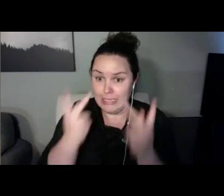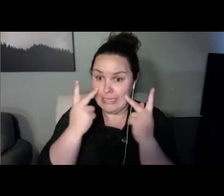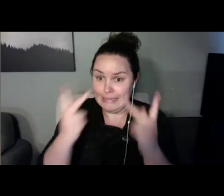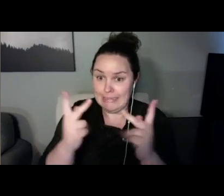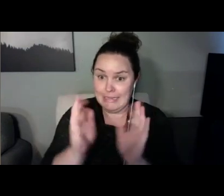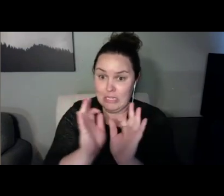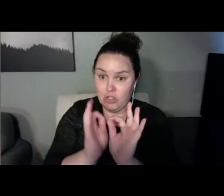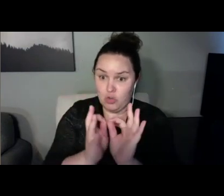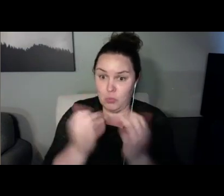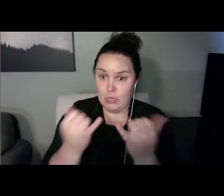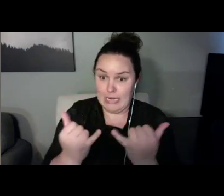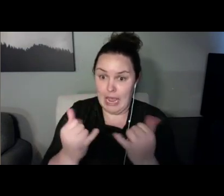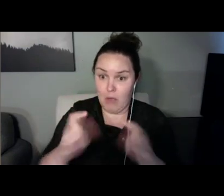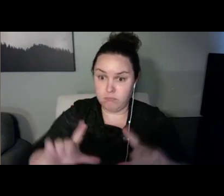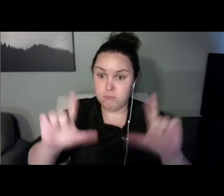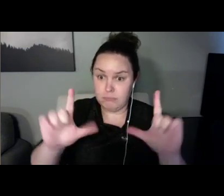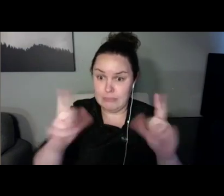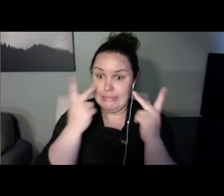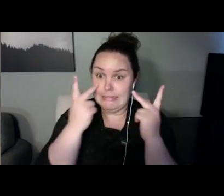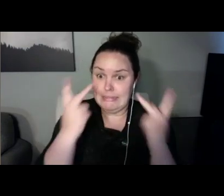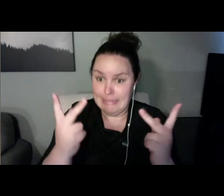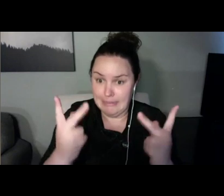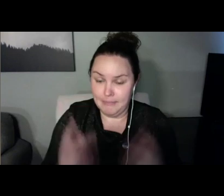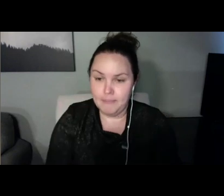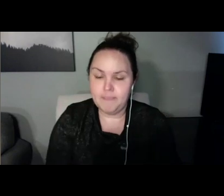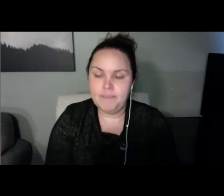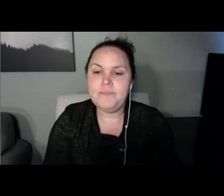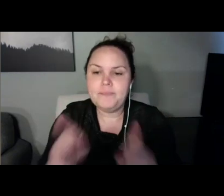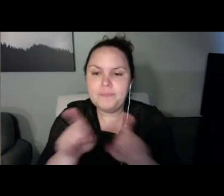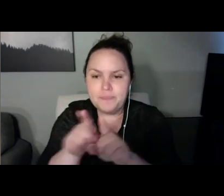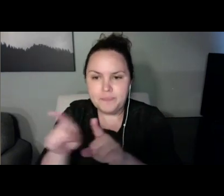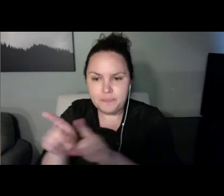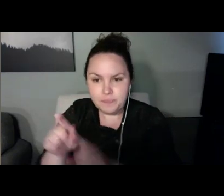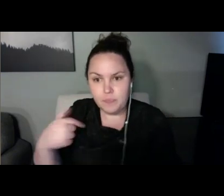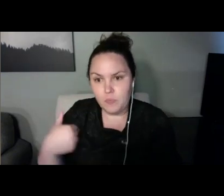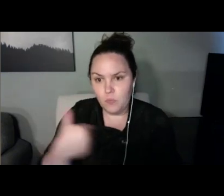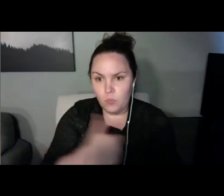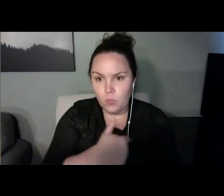interpreter on your screen. Additionally, we do have closed captioning available.